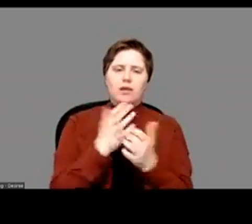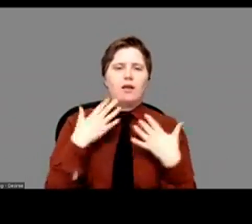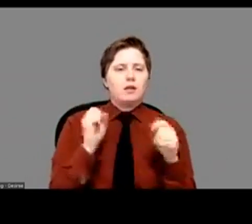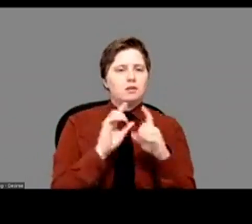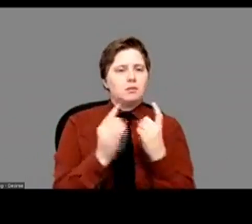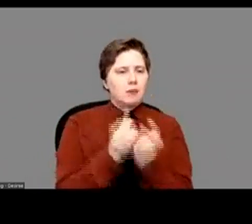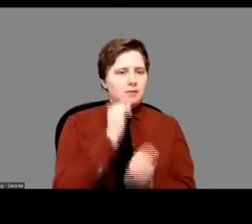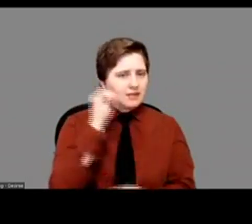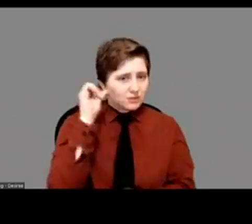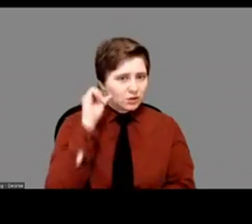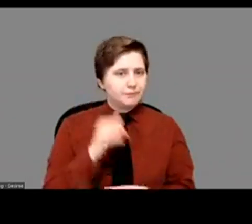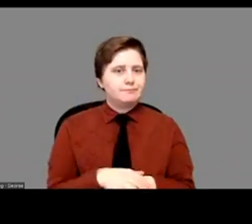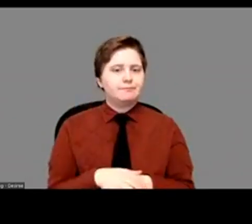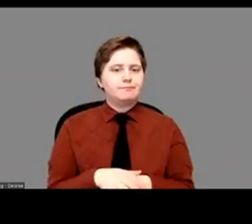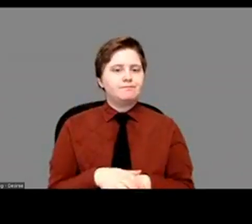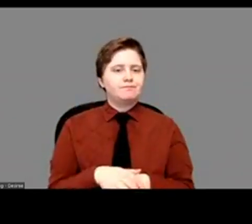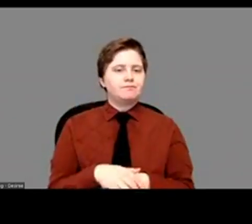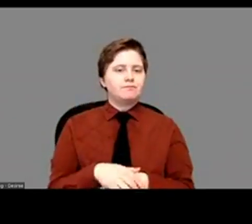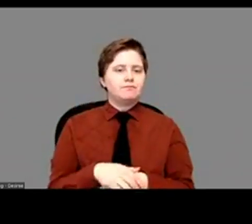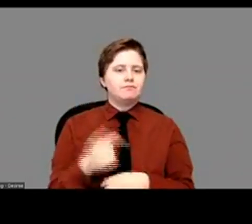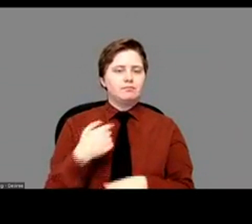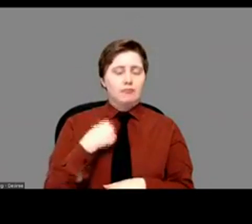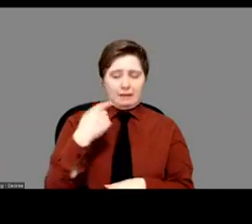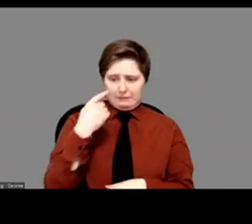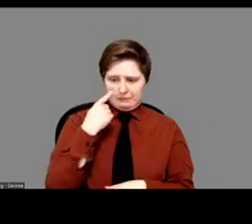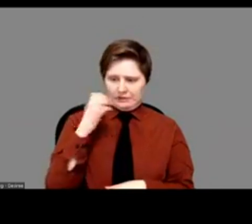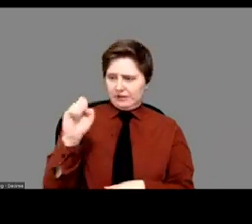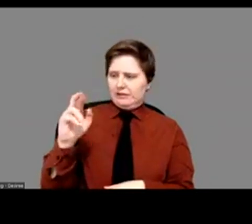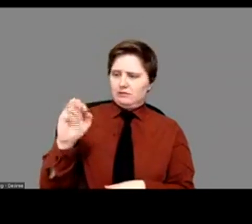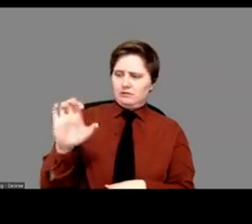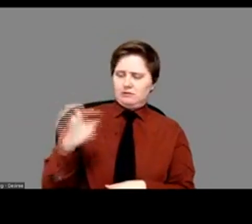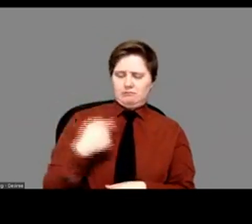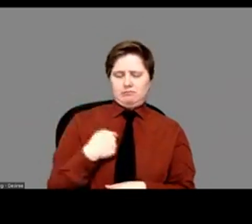I think we, Eric and I are.